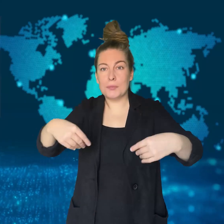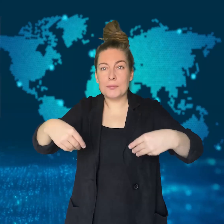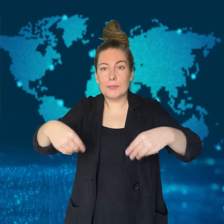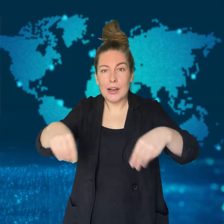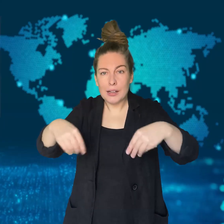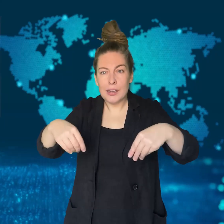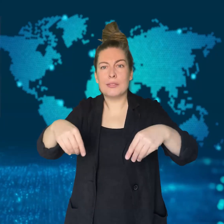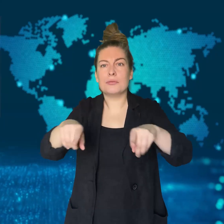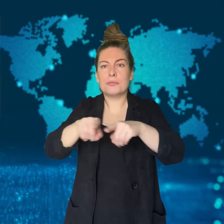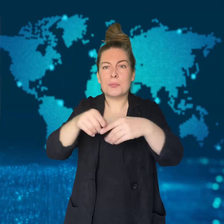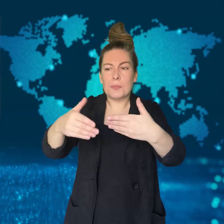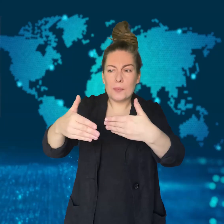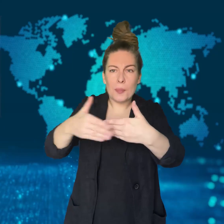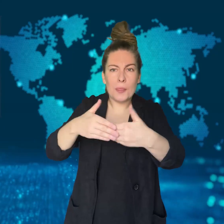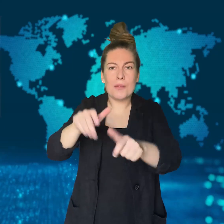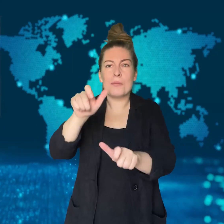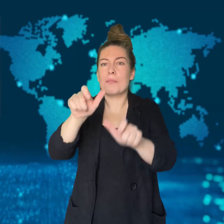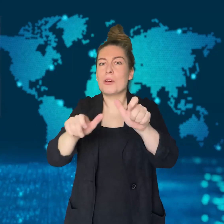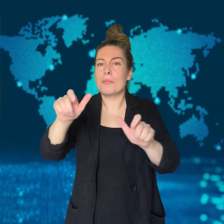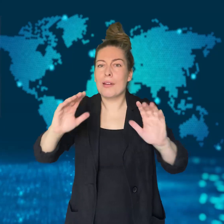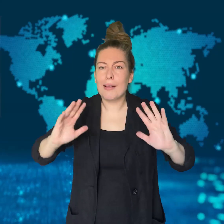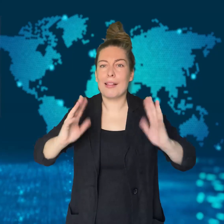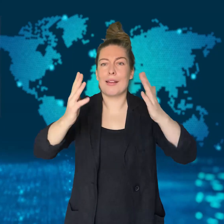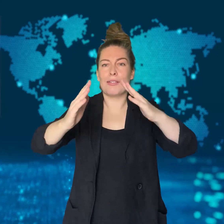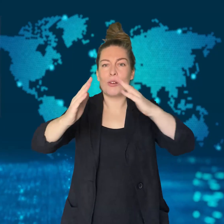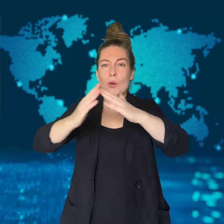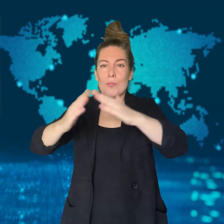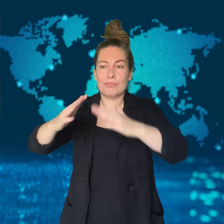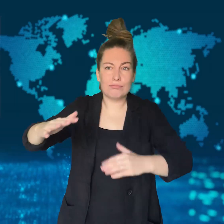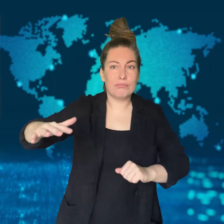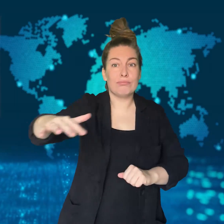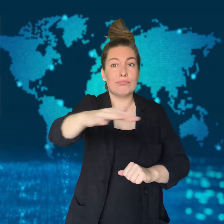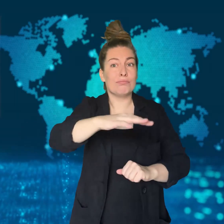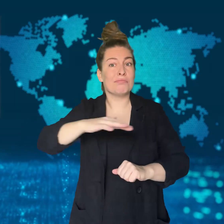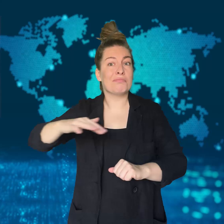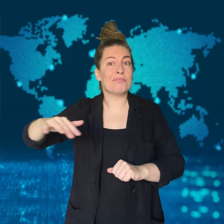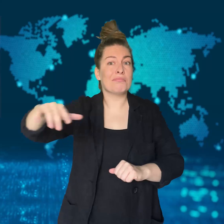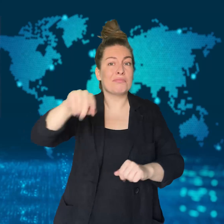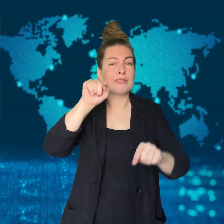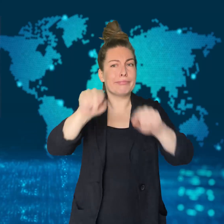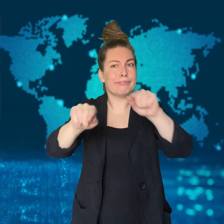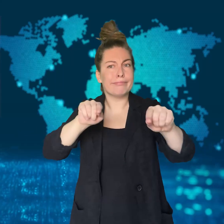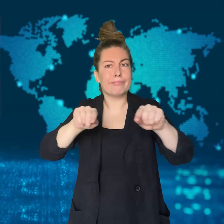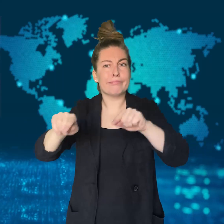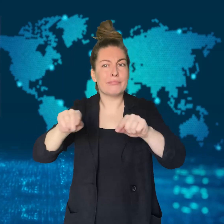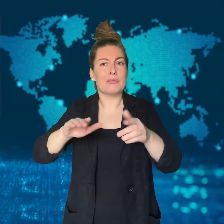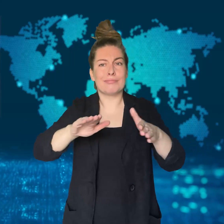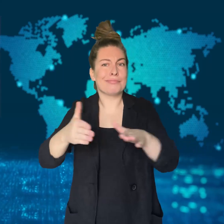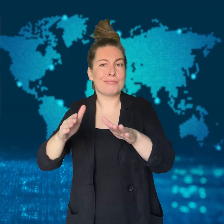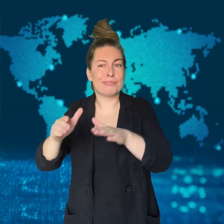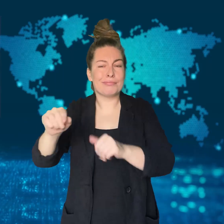The airstrikes had targeted a main camp that was occupied by Rapid